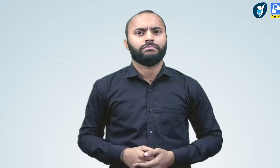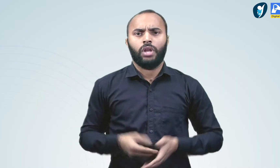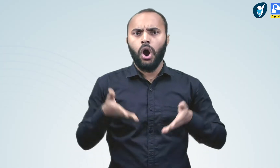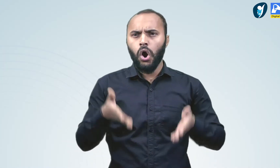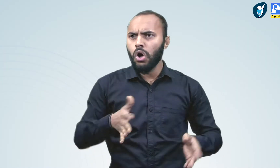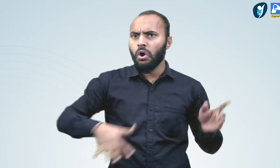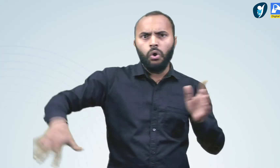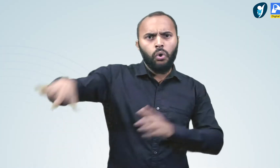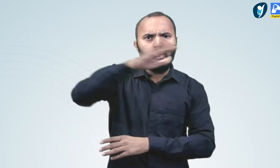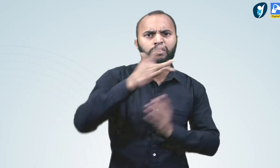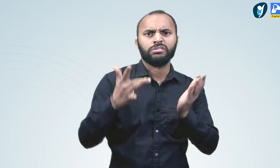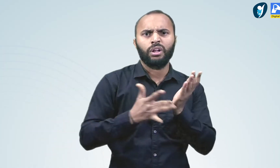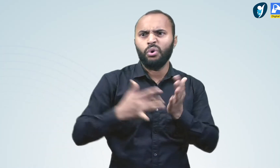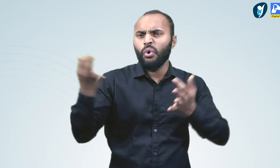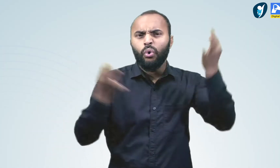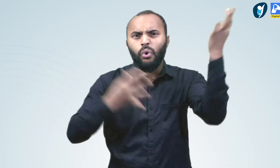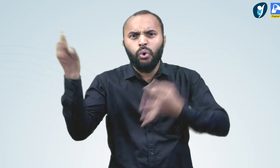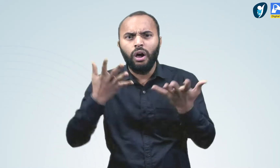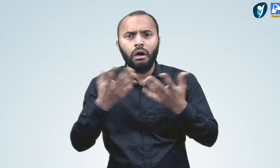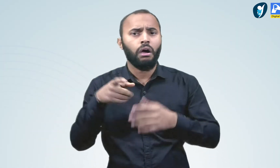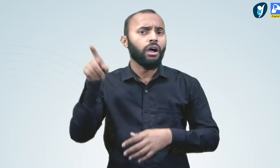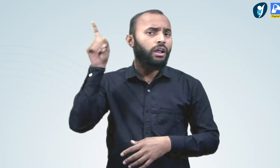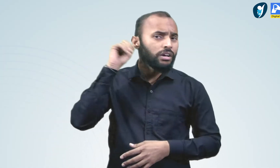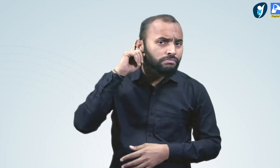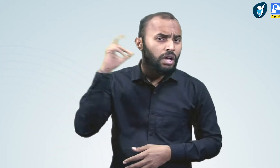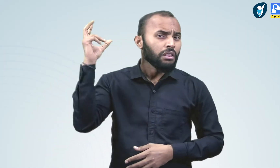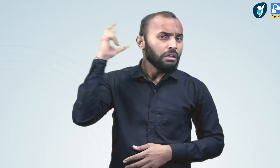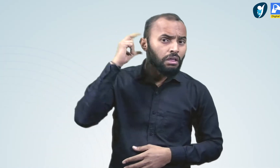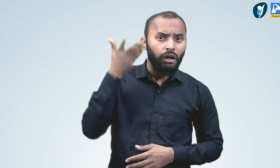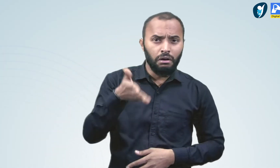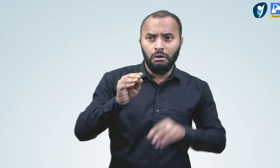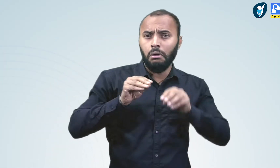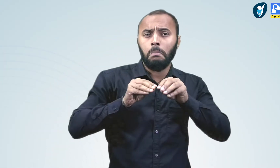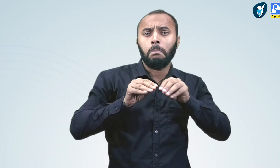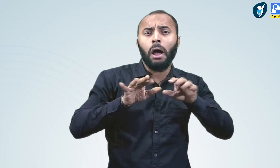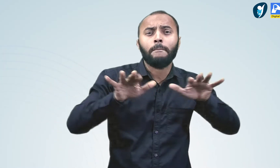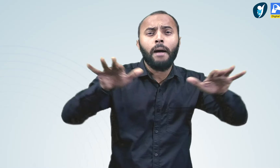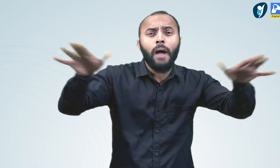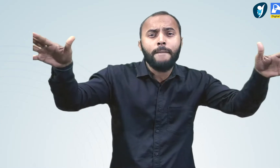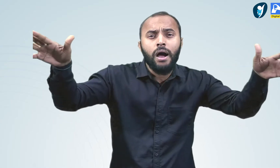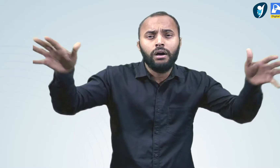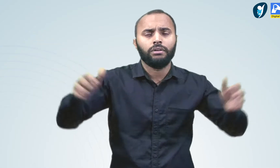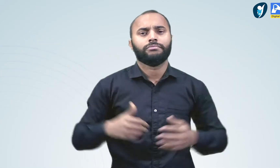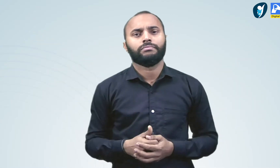Now-a-days, new technology like cochlear implants and hearing aids are more popular among people.